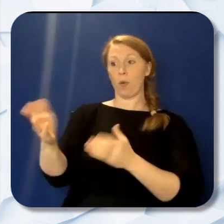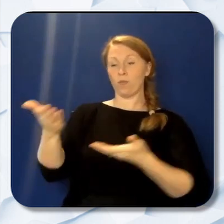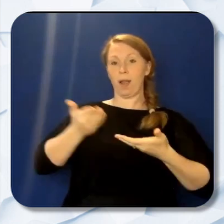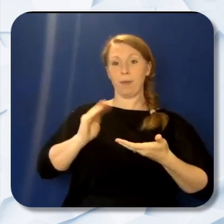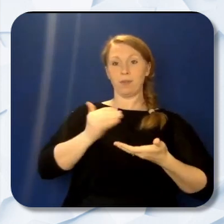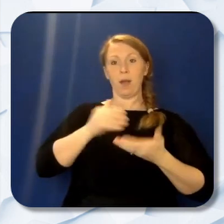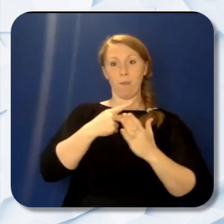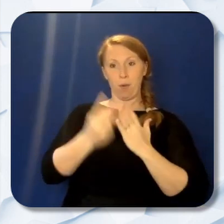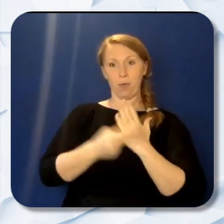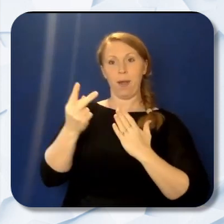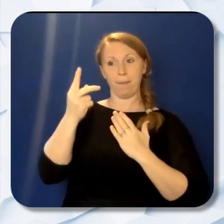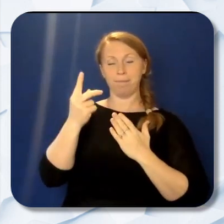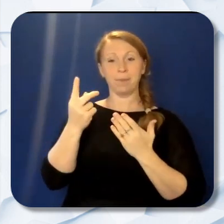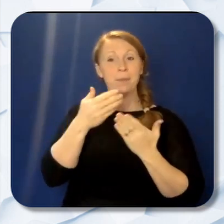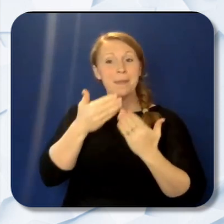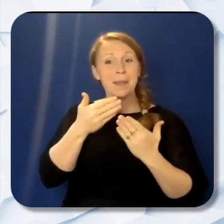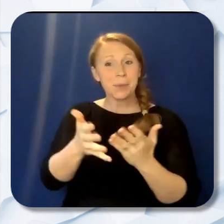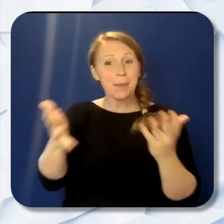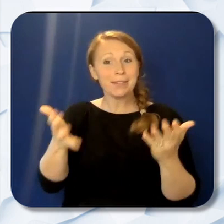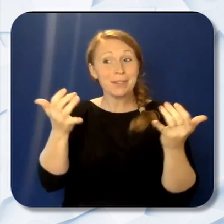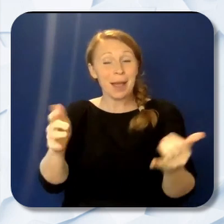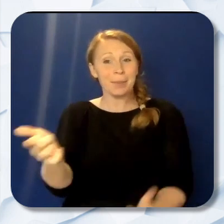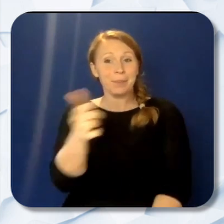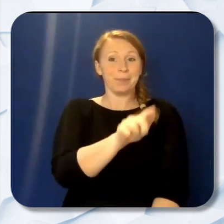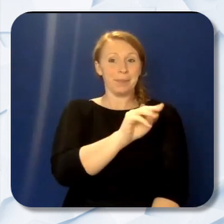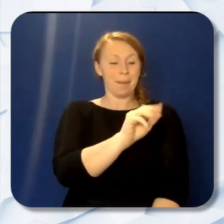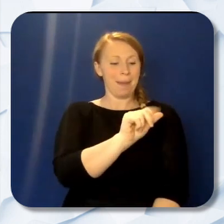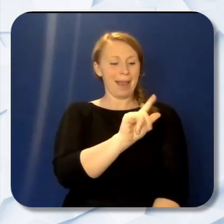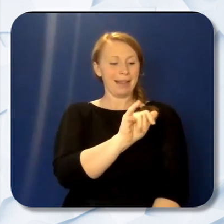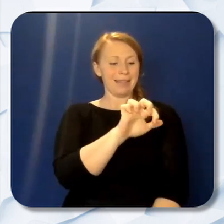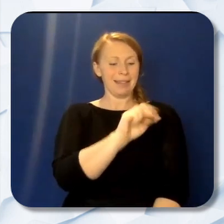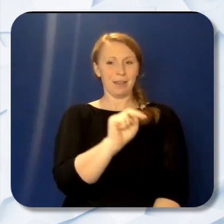So, thank you so much. I will now turn it over to Madison Royer, who is a senior policy consultant